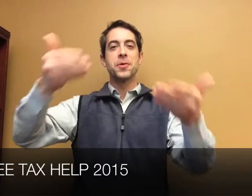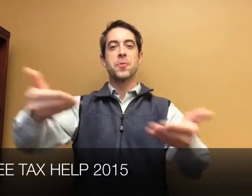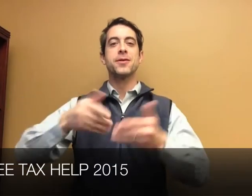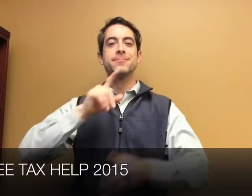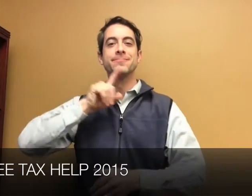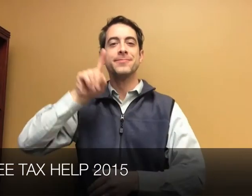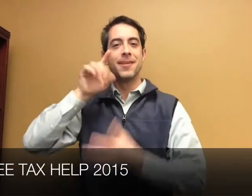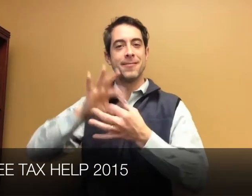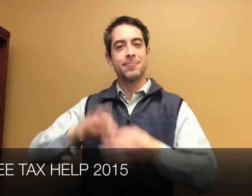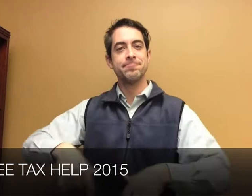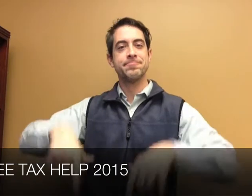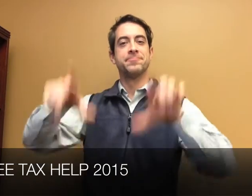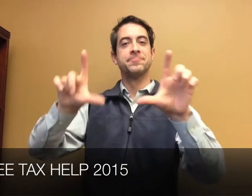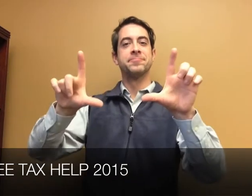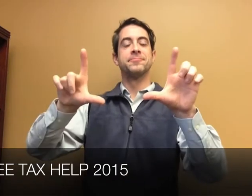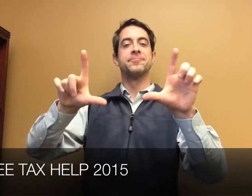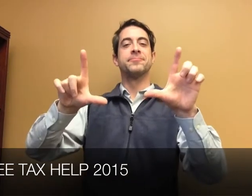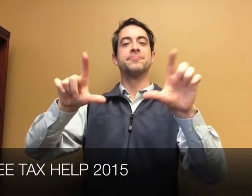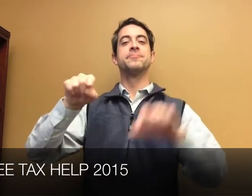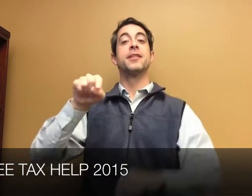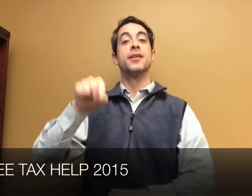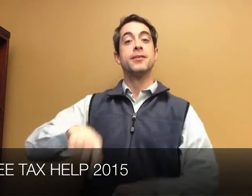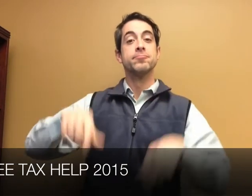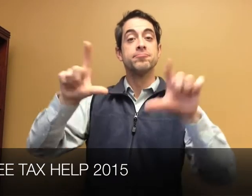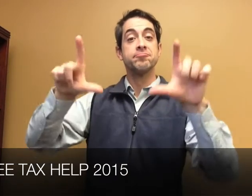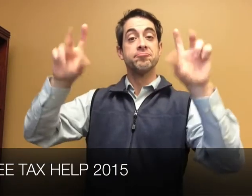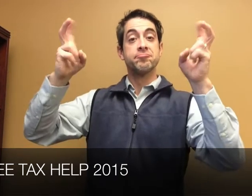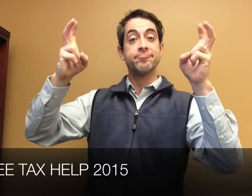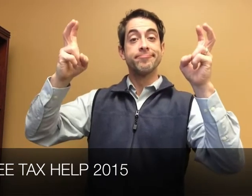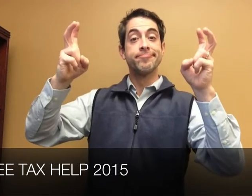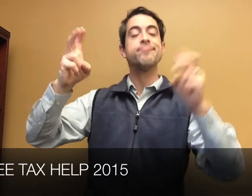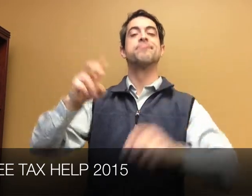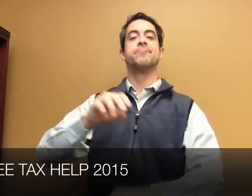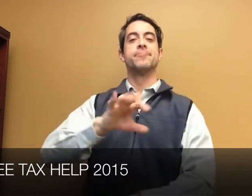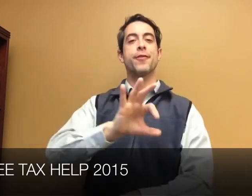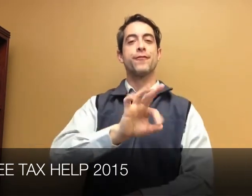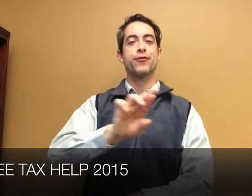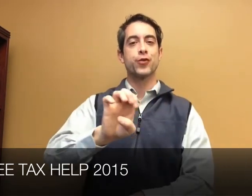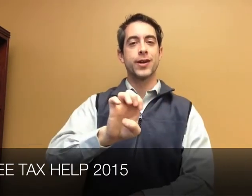Hello and welcome to another DeafLink blog